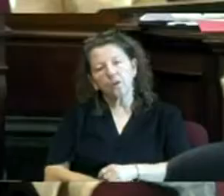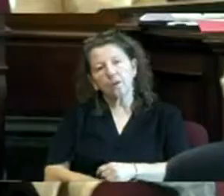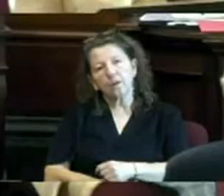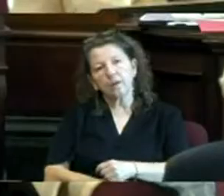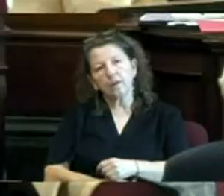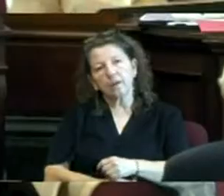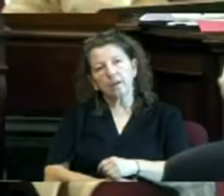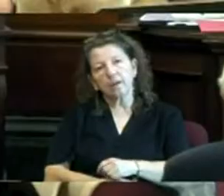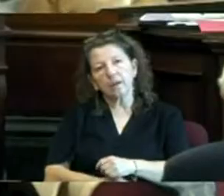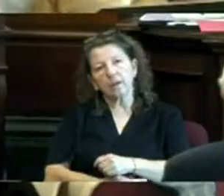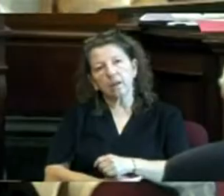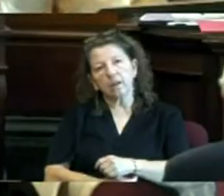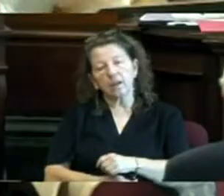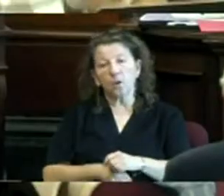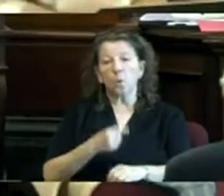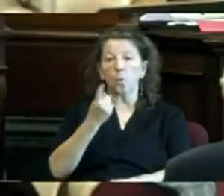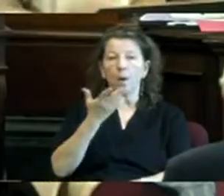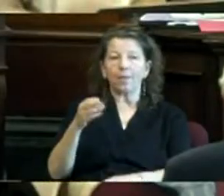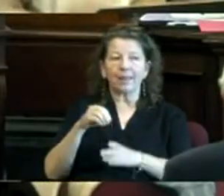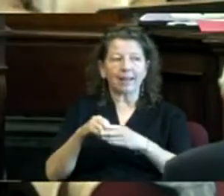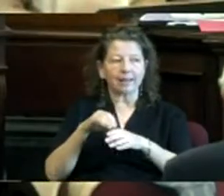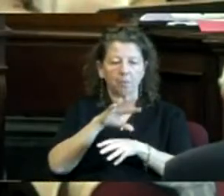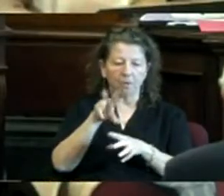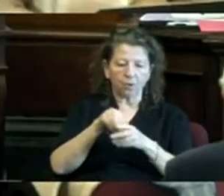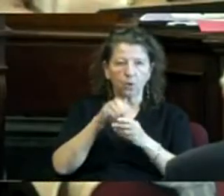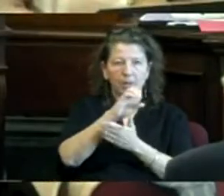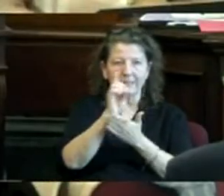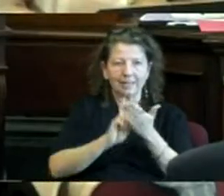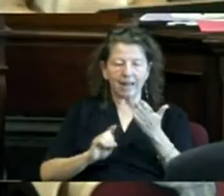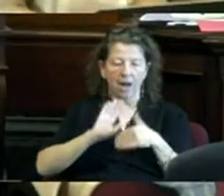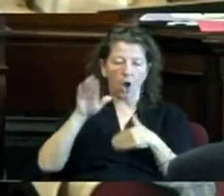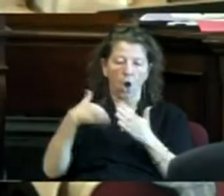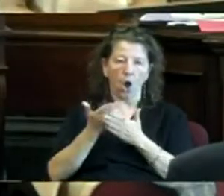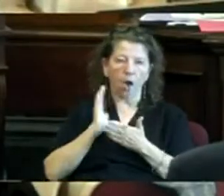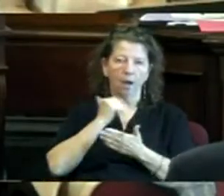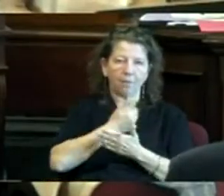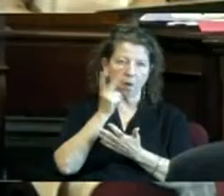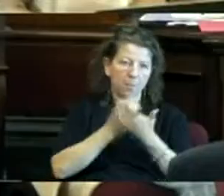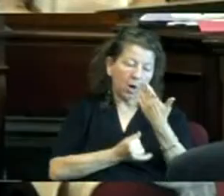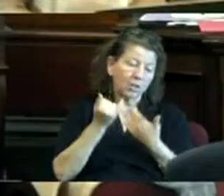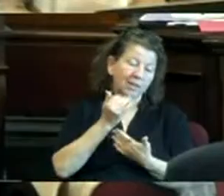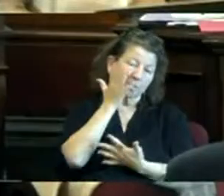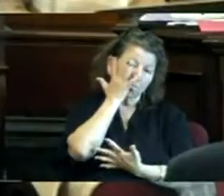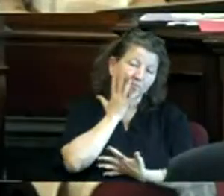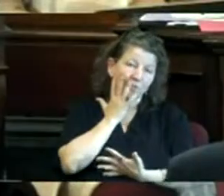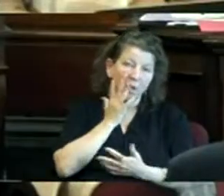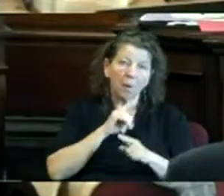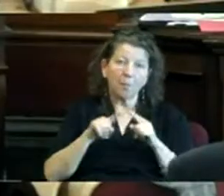boulders in place? Yeah. One of